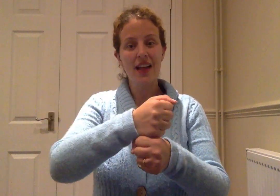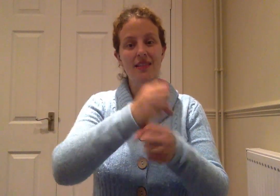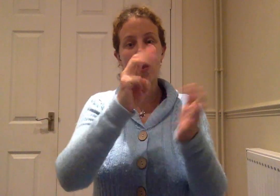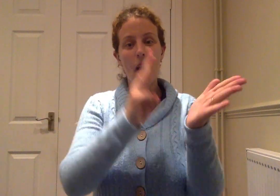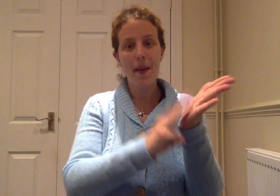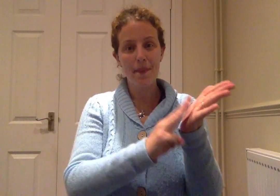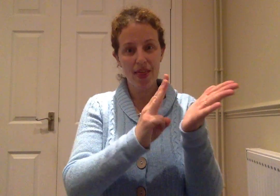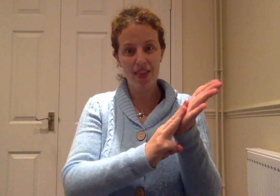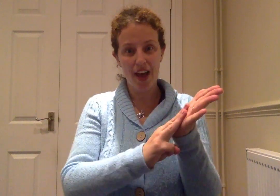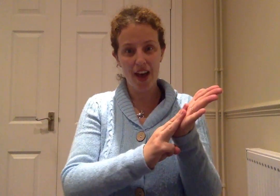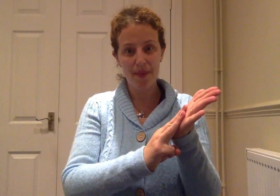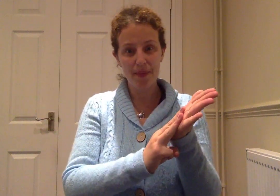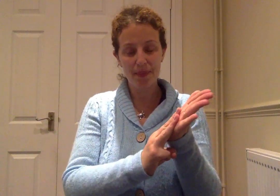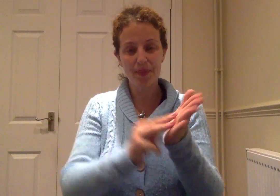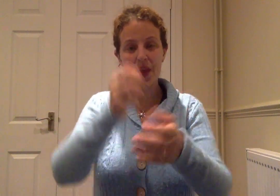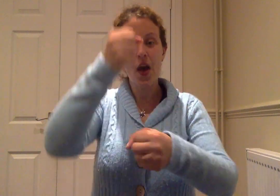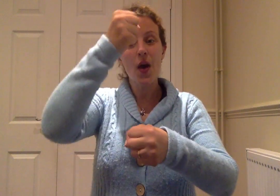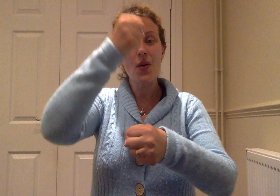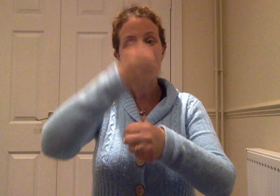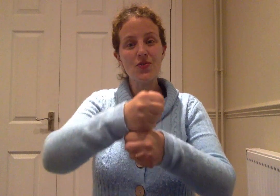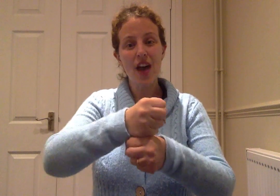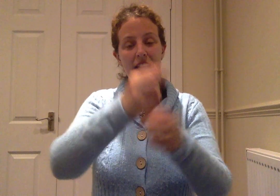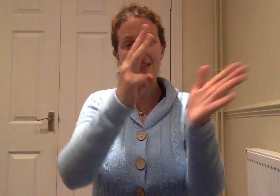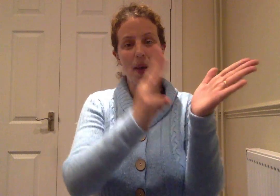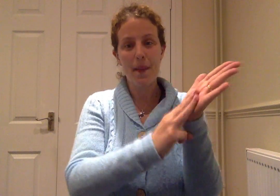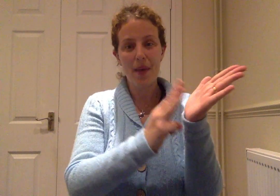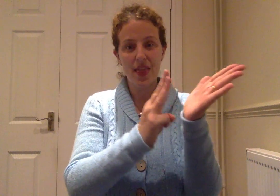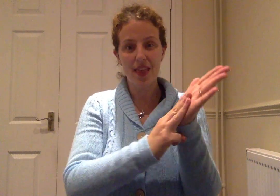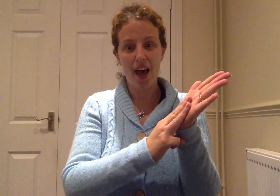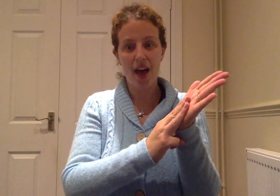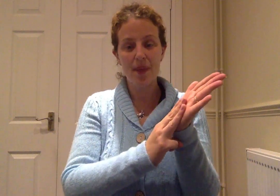Grandmother